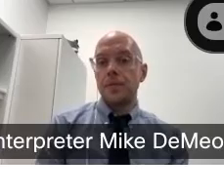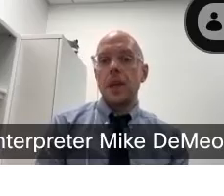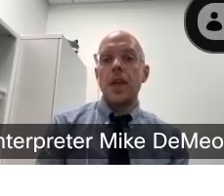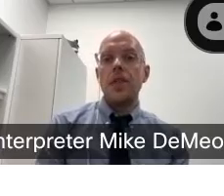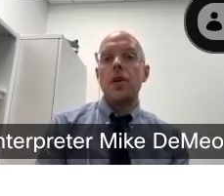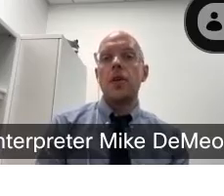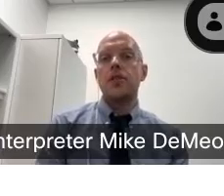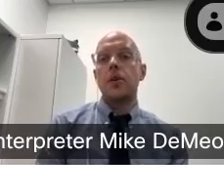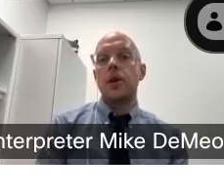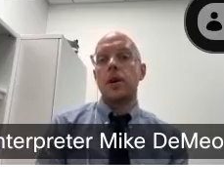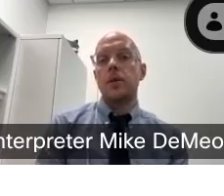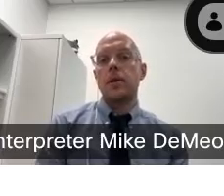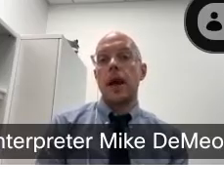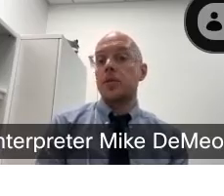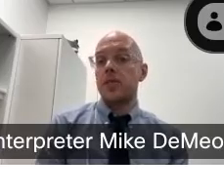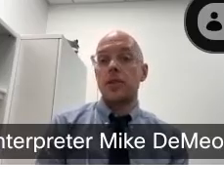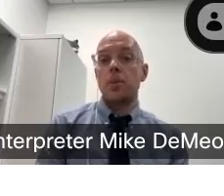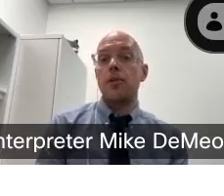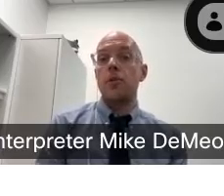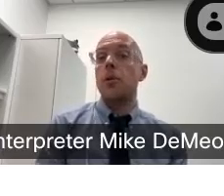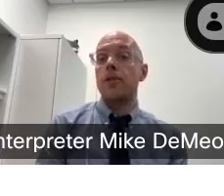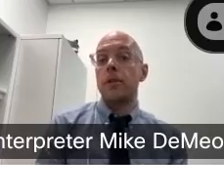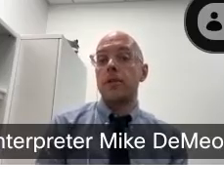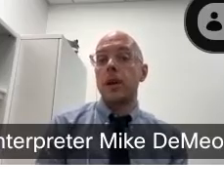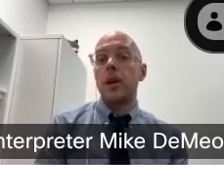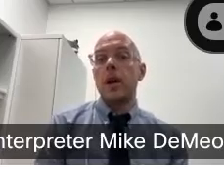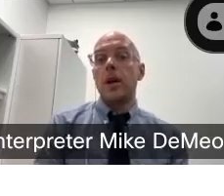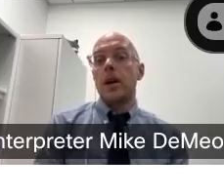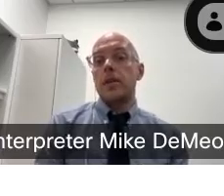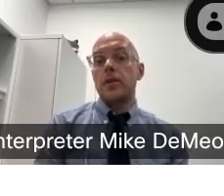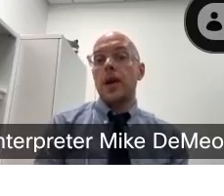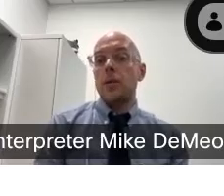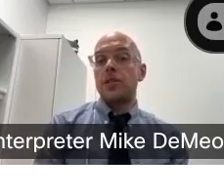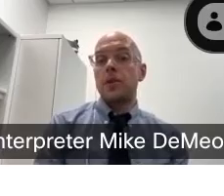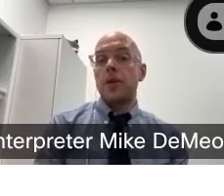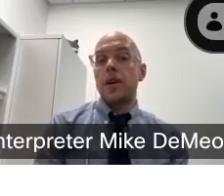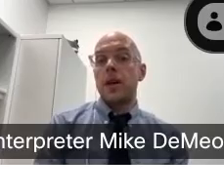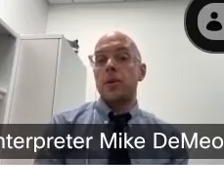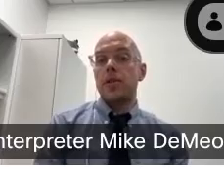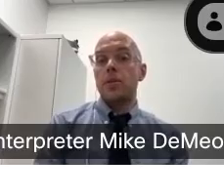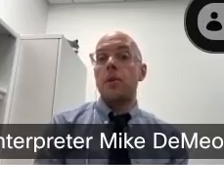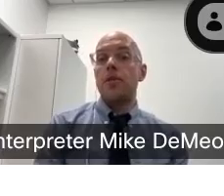There are also, captions that are available for mobile phones. So captions can be read on a person's mobile phone.